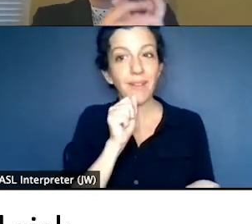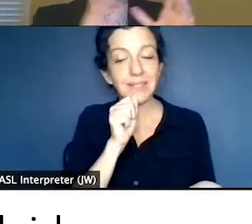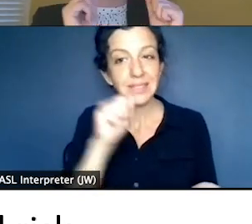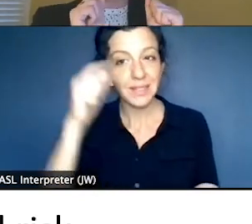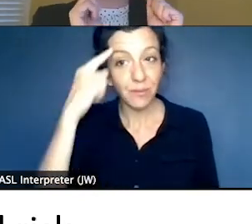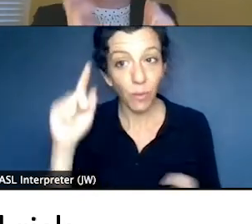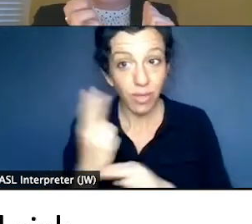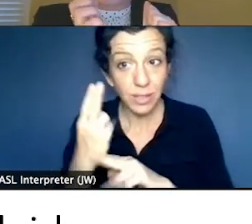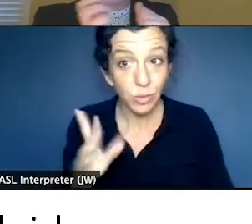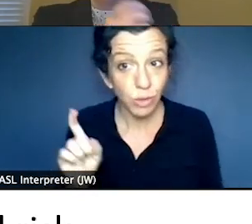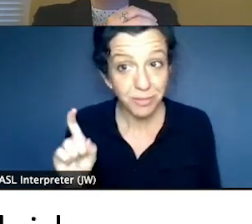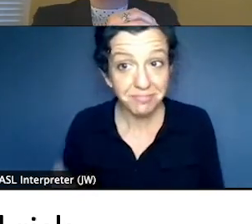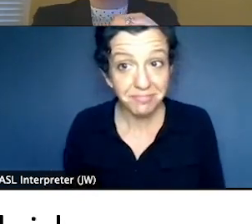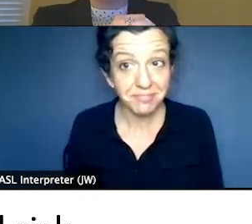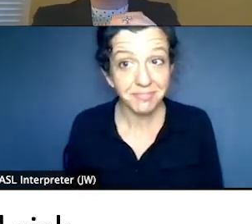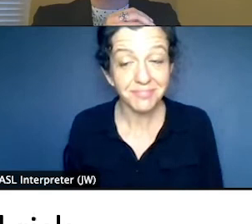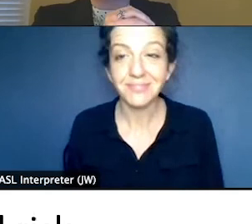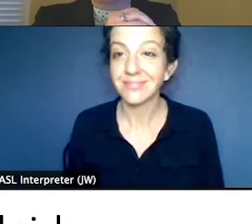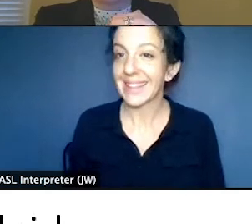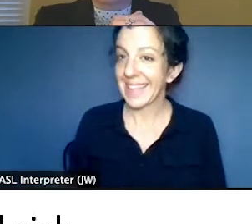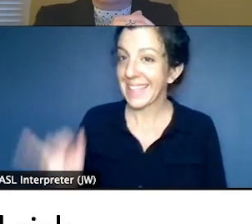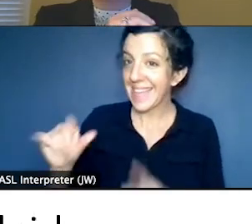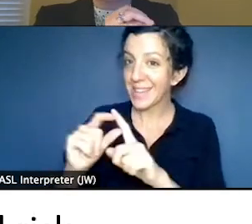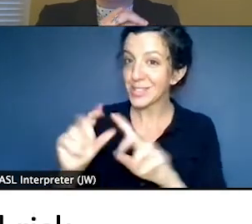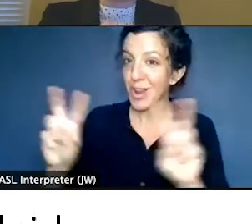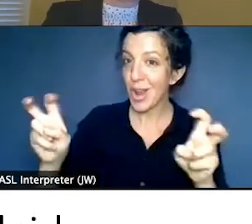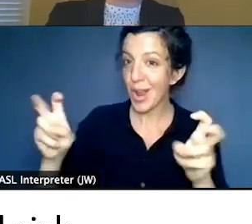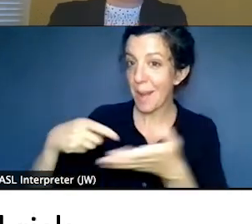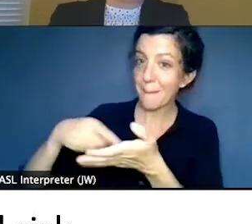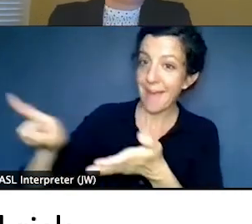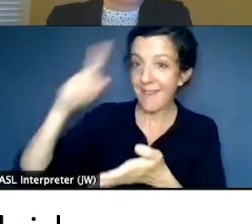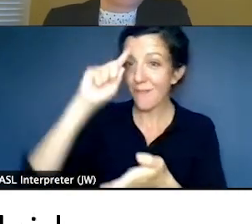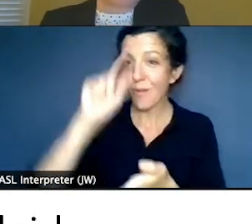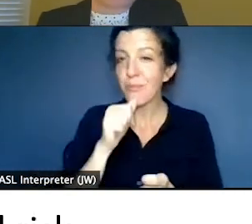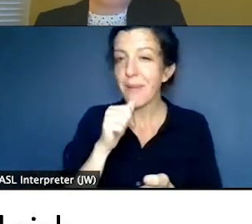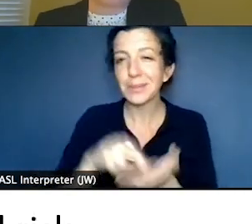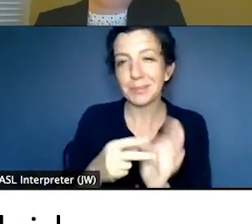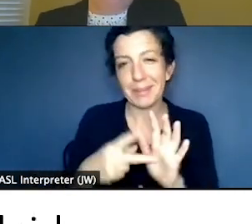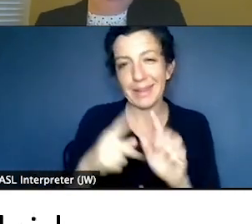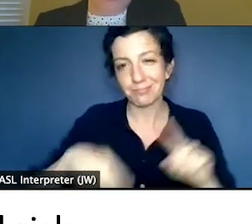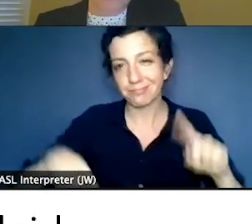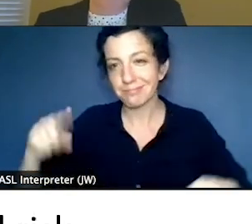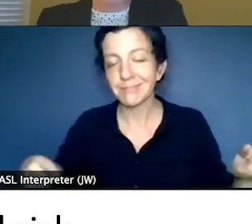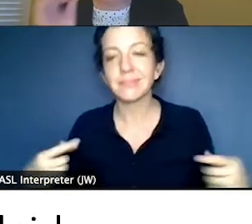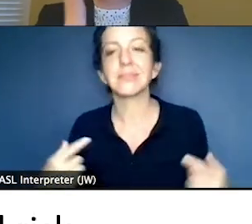or -- sorry, arrested for most misdemeanors would generally be released from jail within 12 hours.